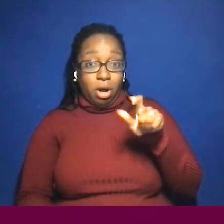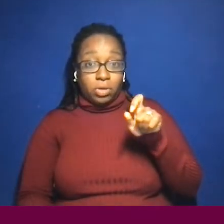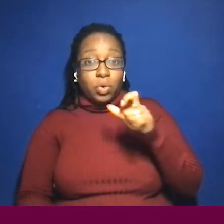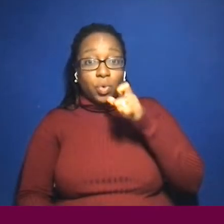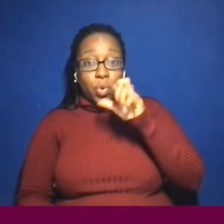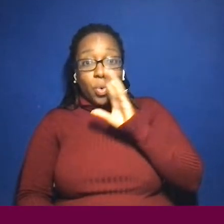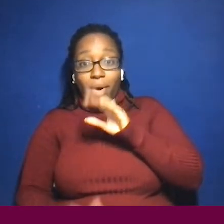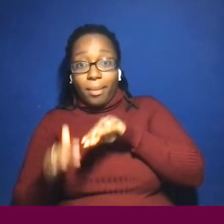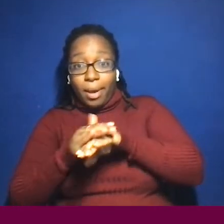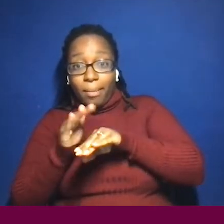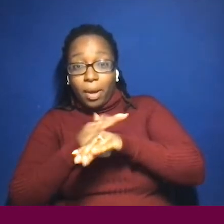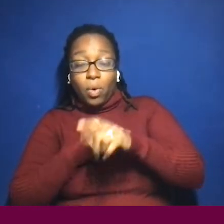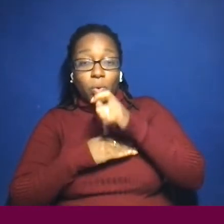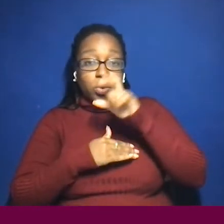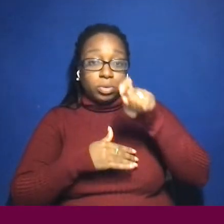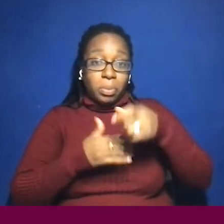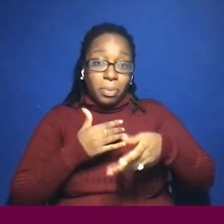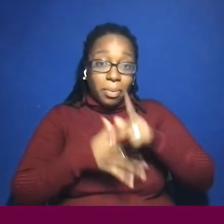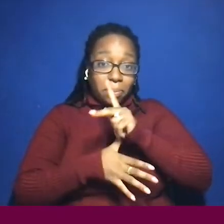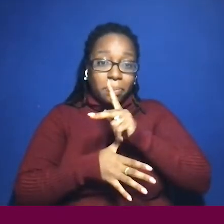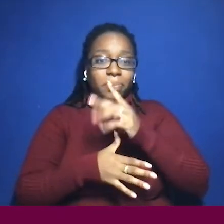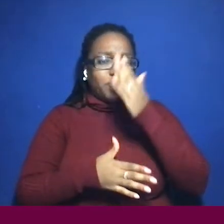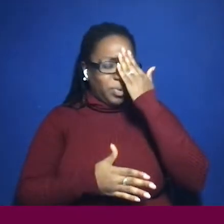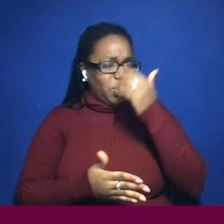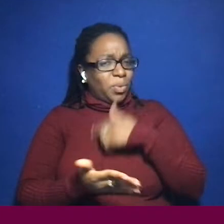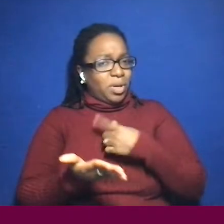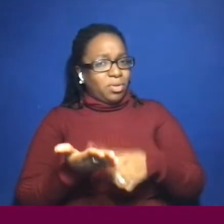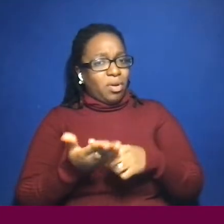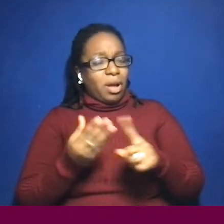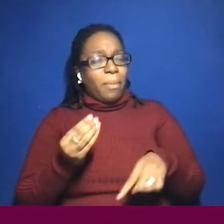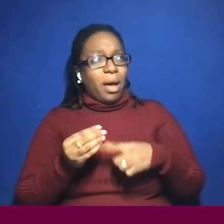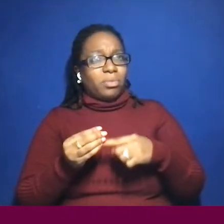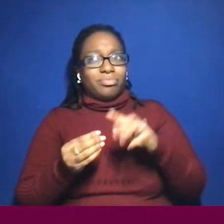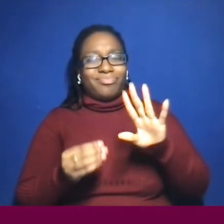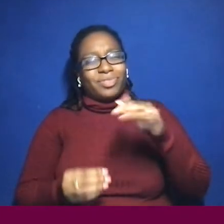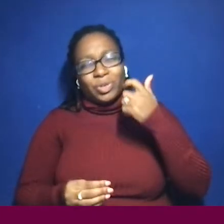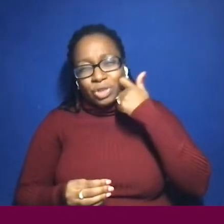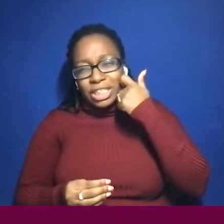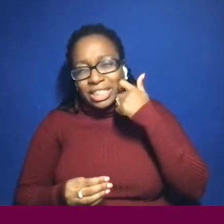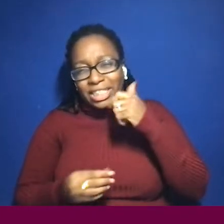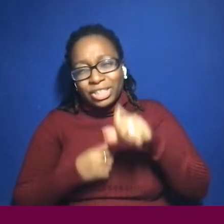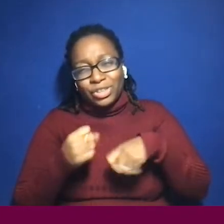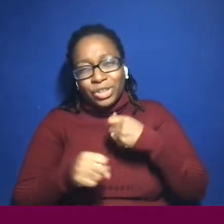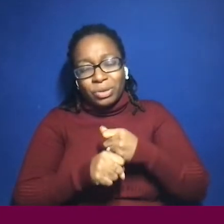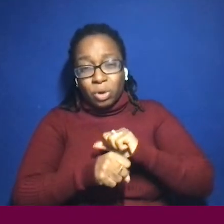who should be prioritized, we've talked about, in recent years, the COVID vaccines when they